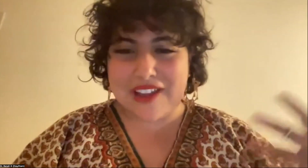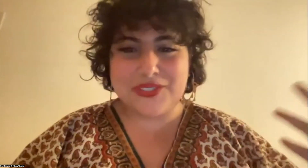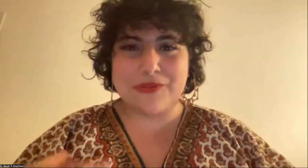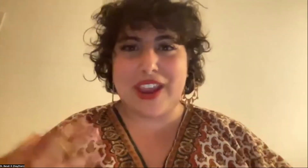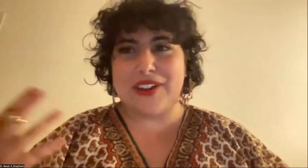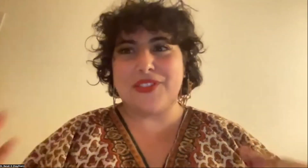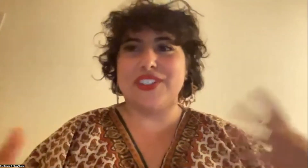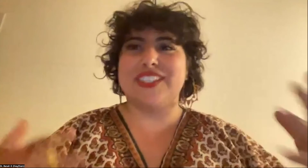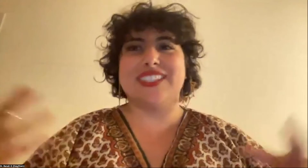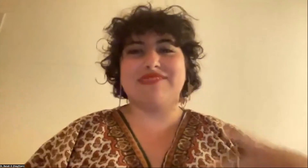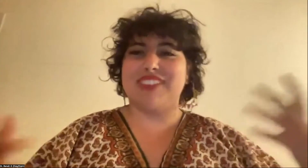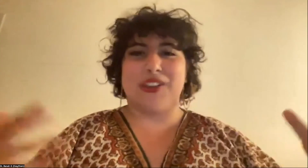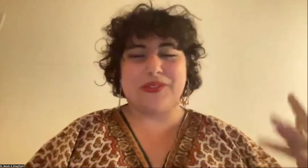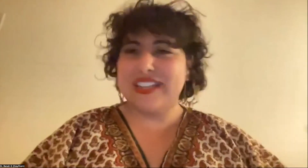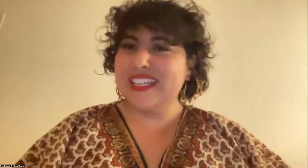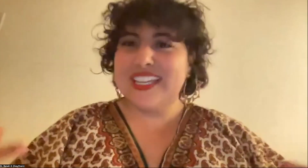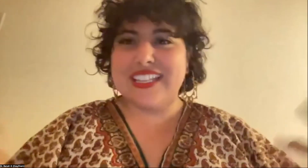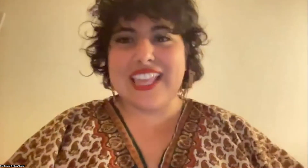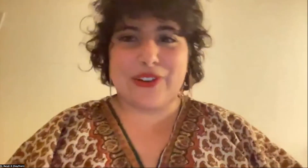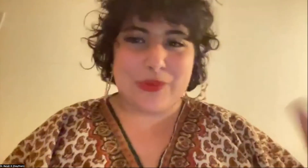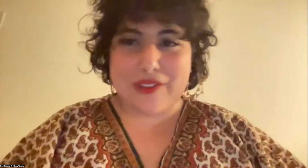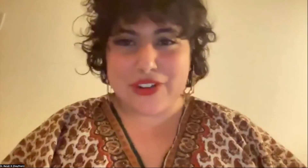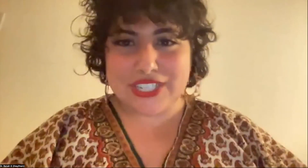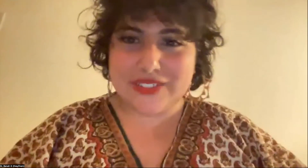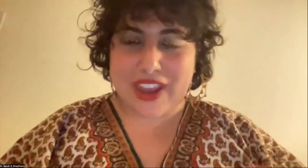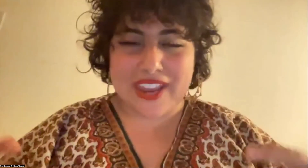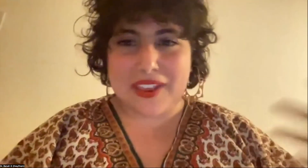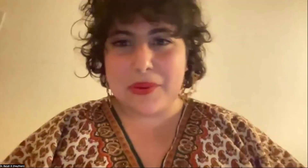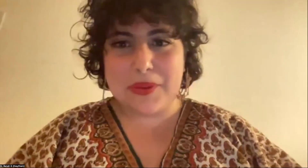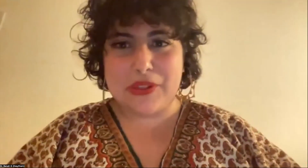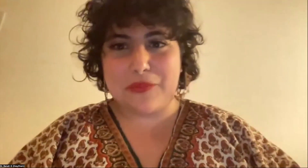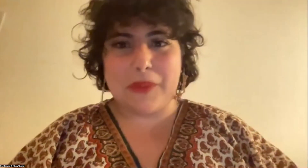I have to write all these, you know, letters whatever justifying like when people give me